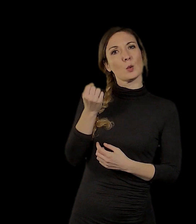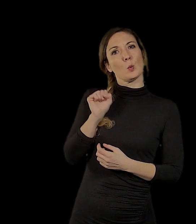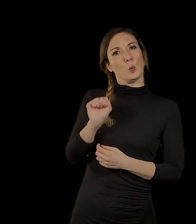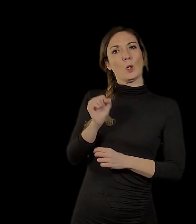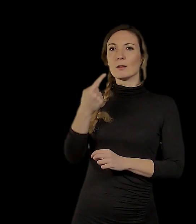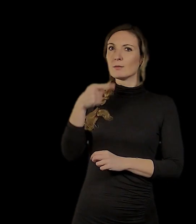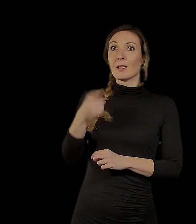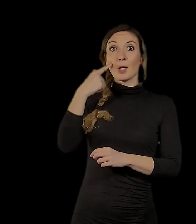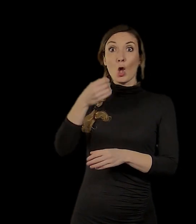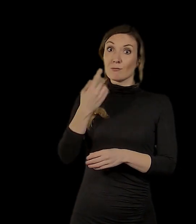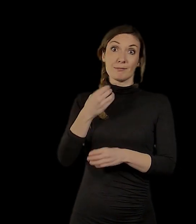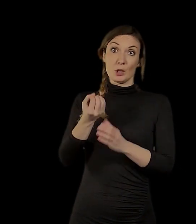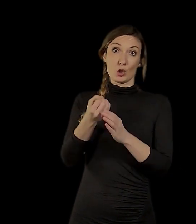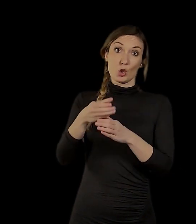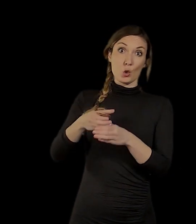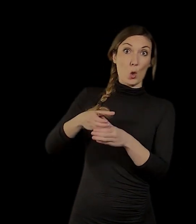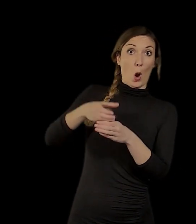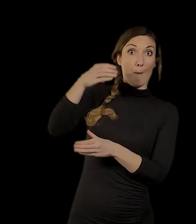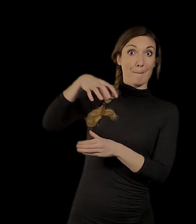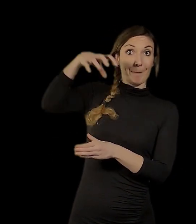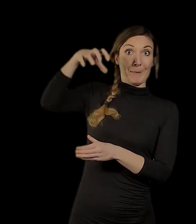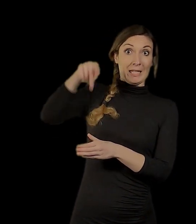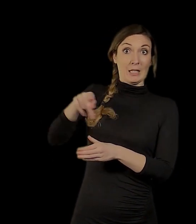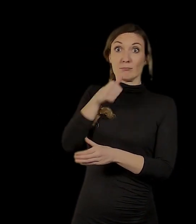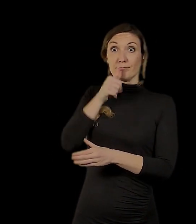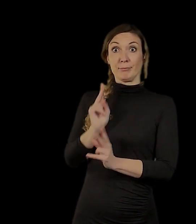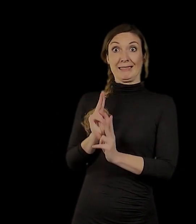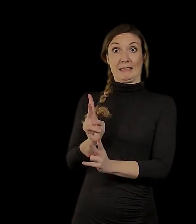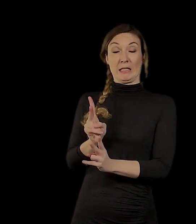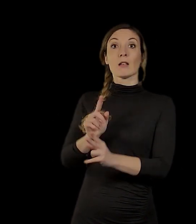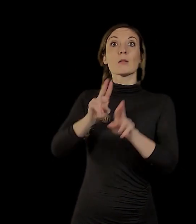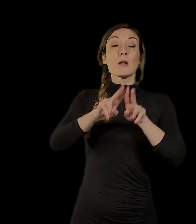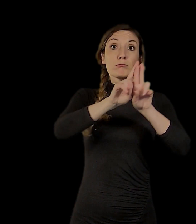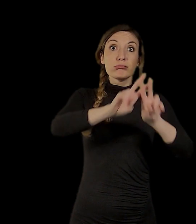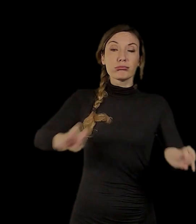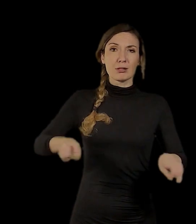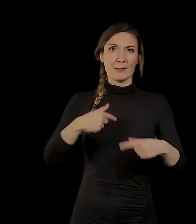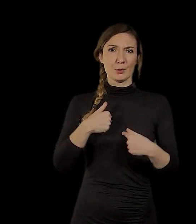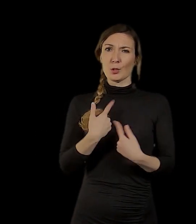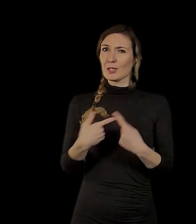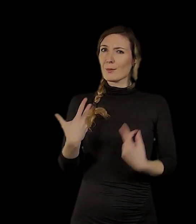in such a wonderful place . So one of the first points of the concept was